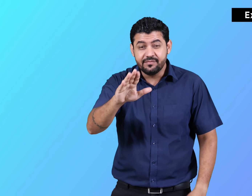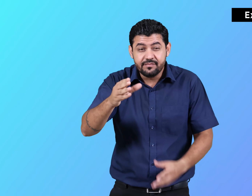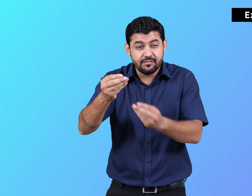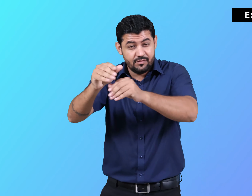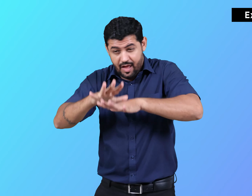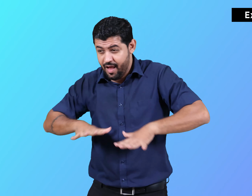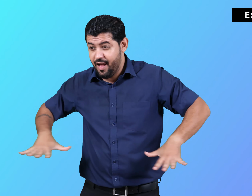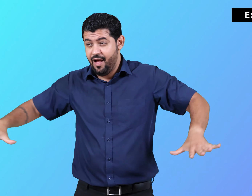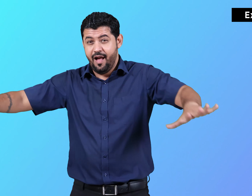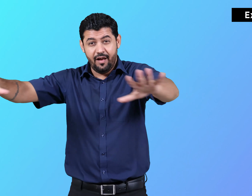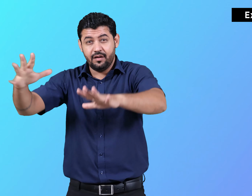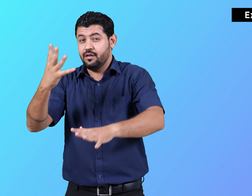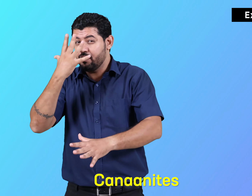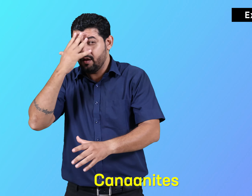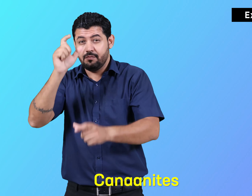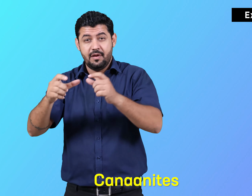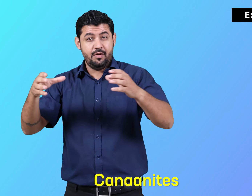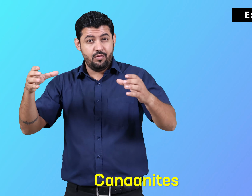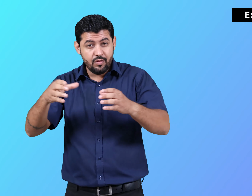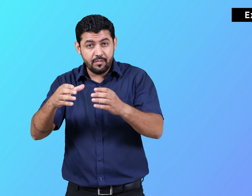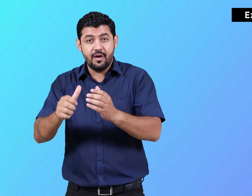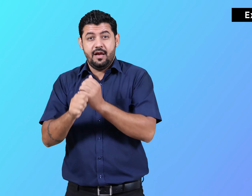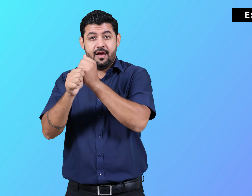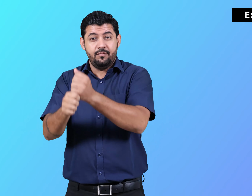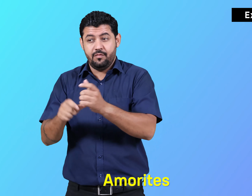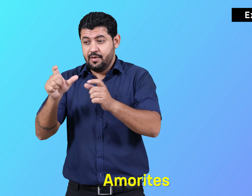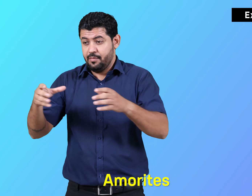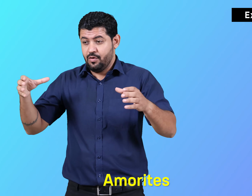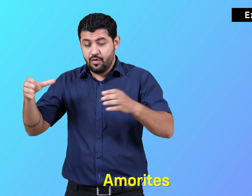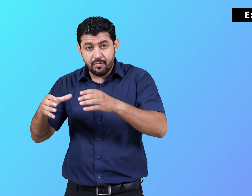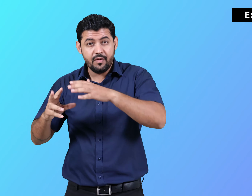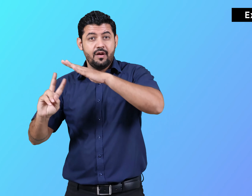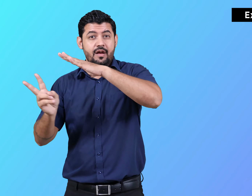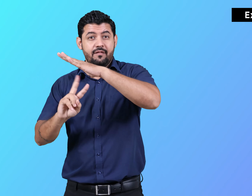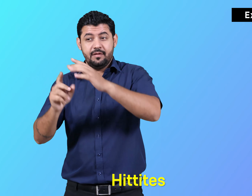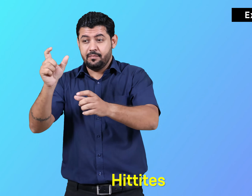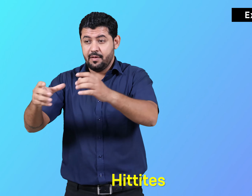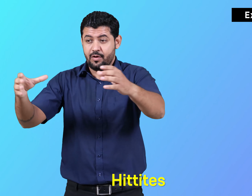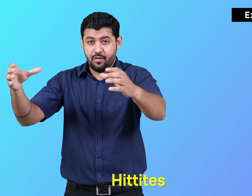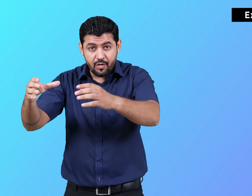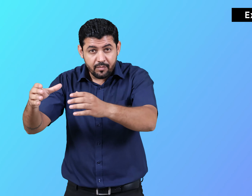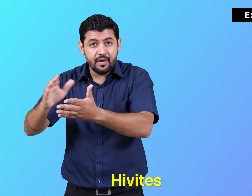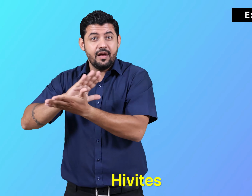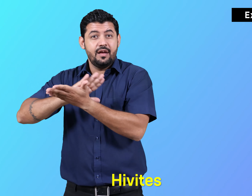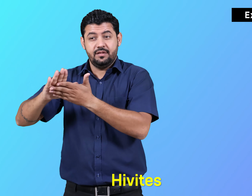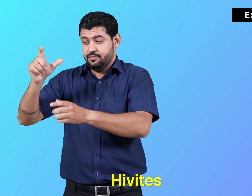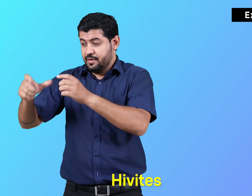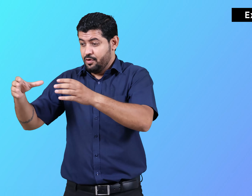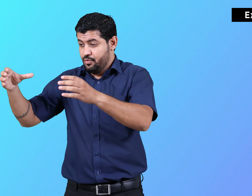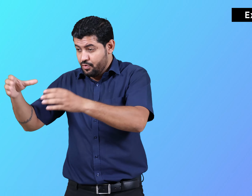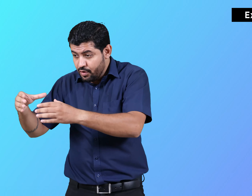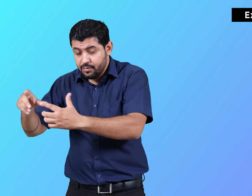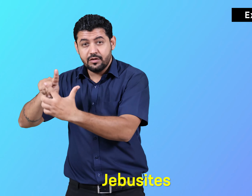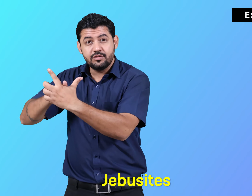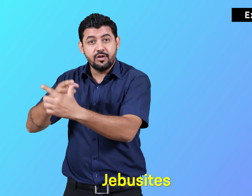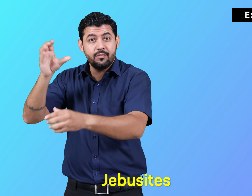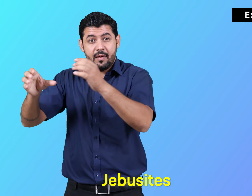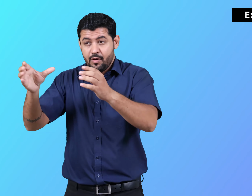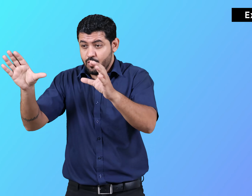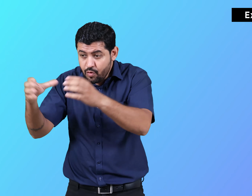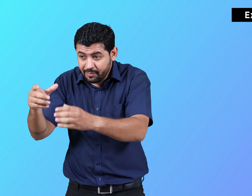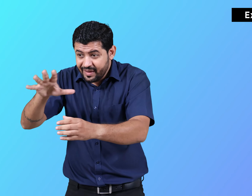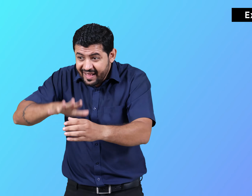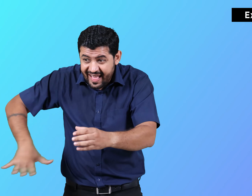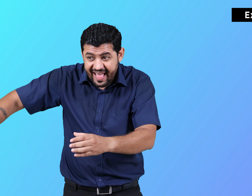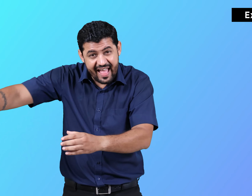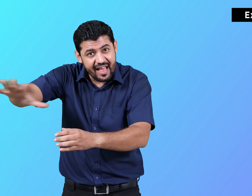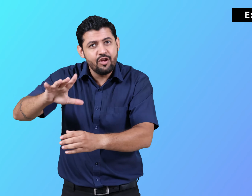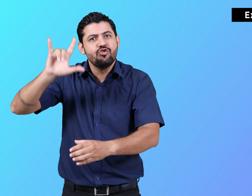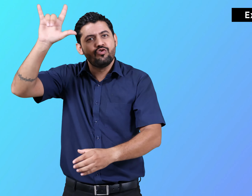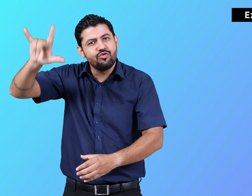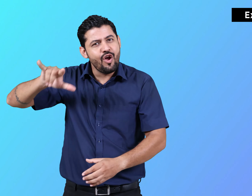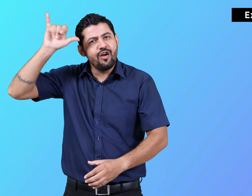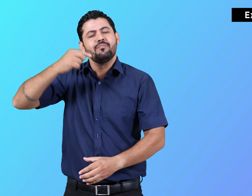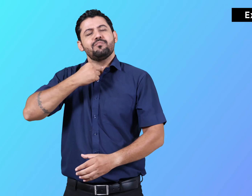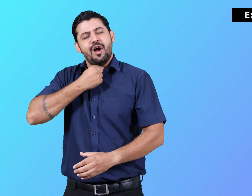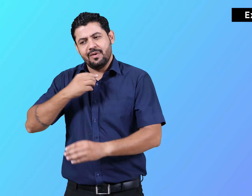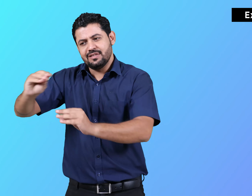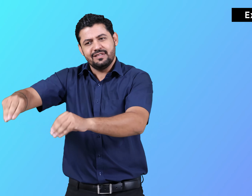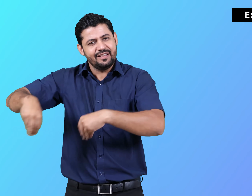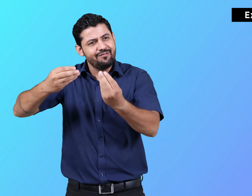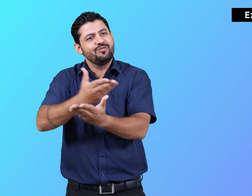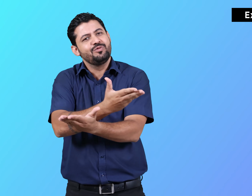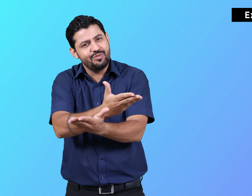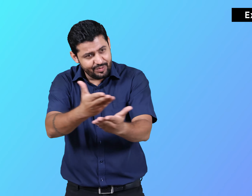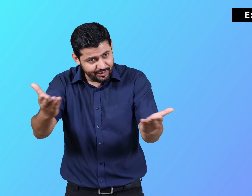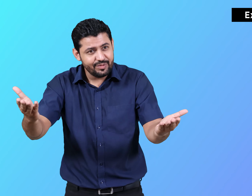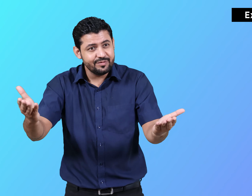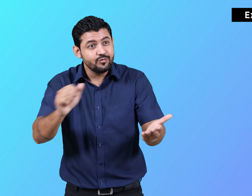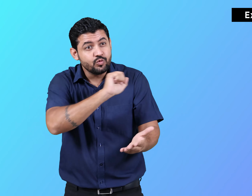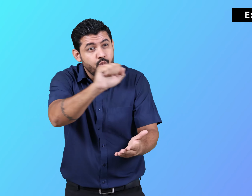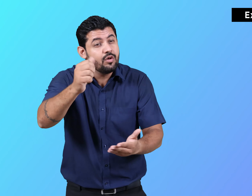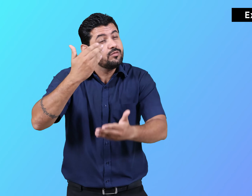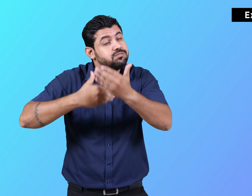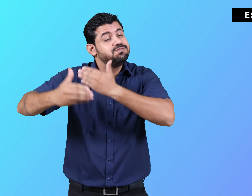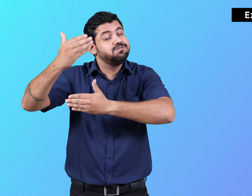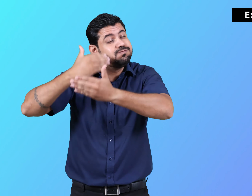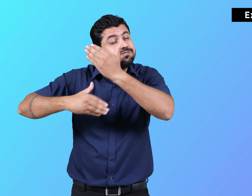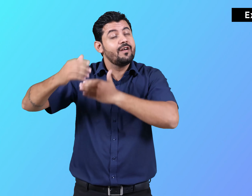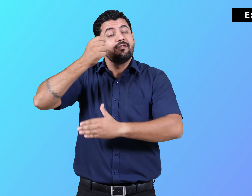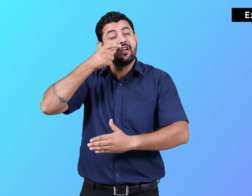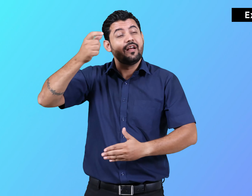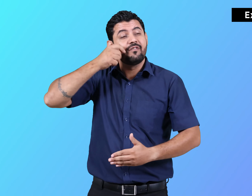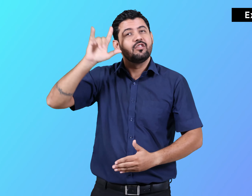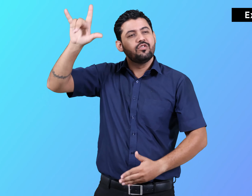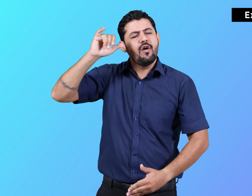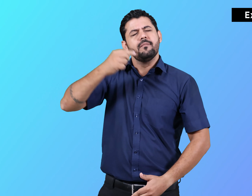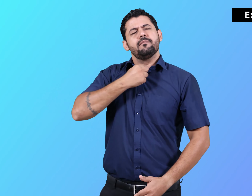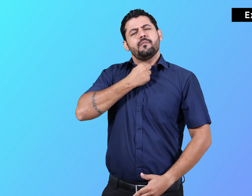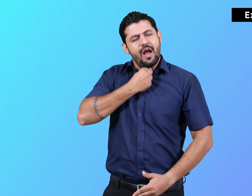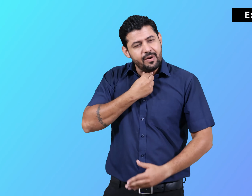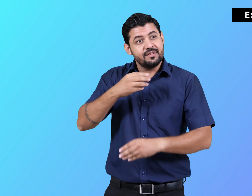The LORD made a special promise to your ancestors. He promised to give you the land of the Canaanites, Hittites, Amorites, Hivites and Jebusites.